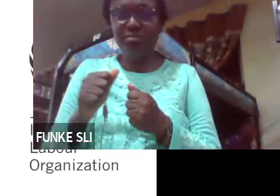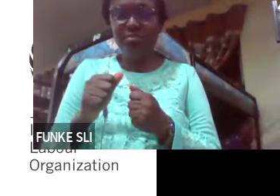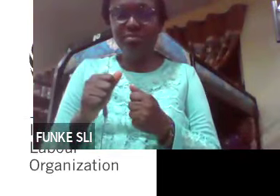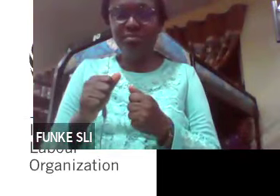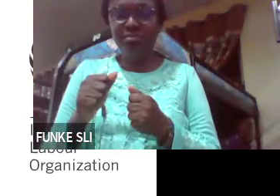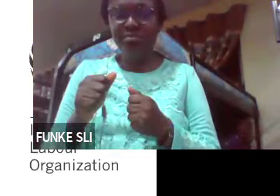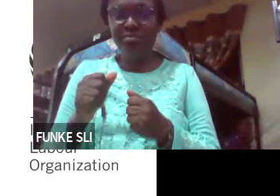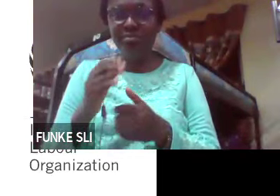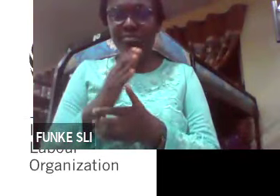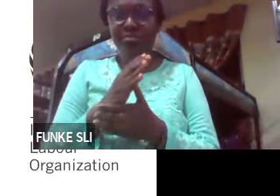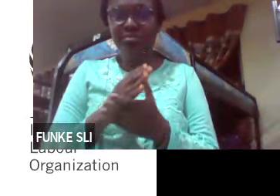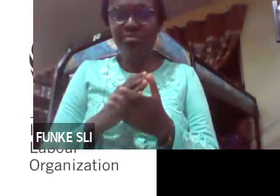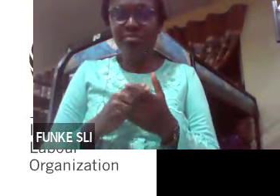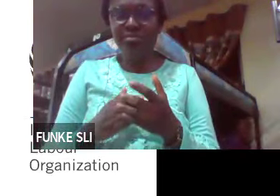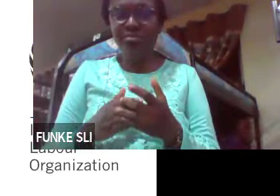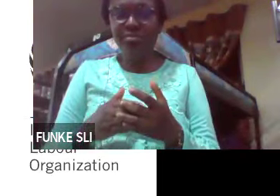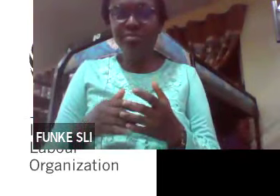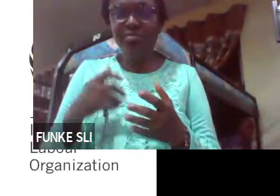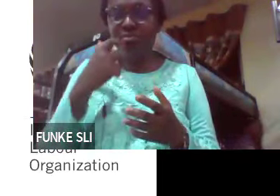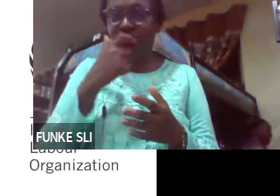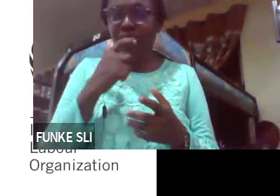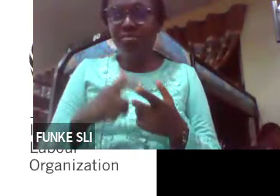Dotun Akinseinde: Someone in Abuja have spoken to me about